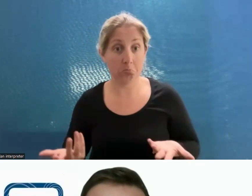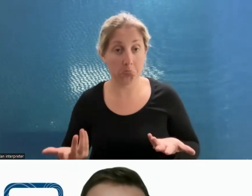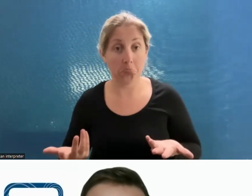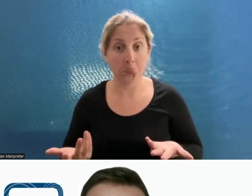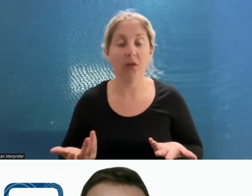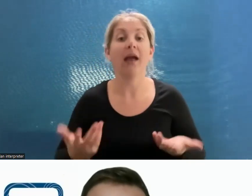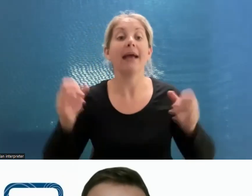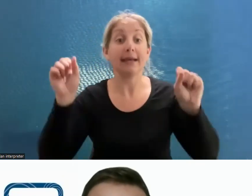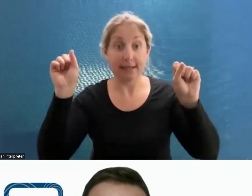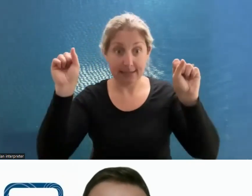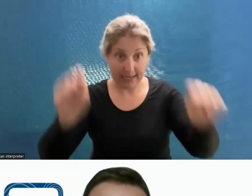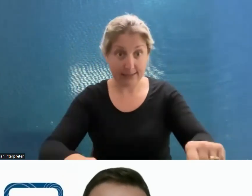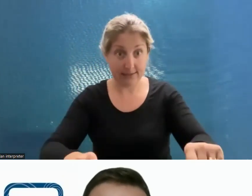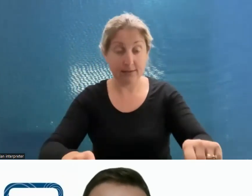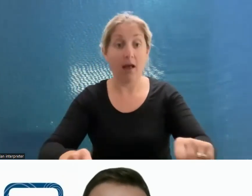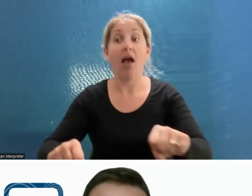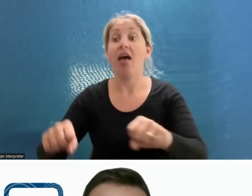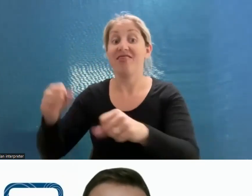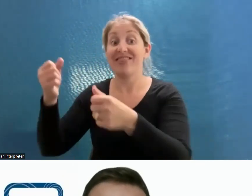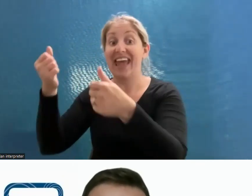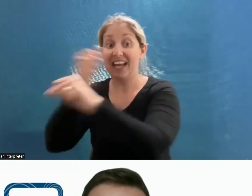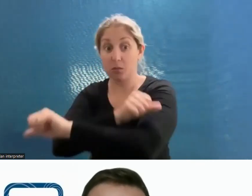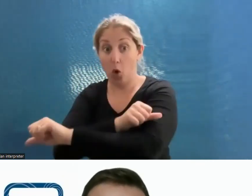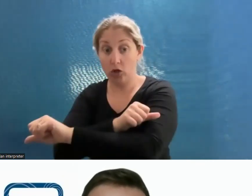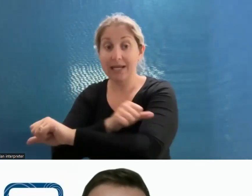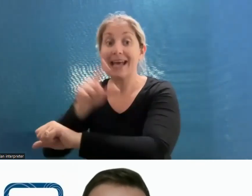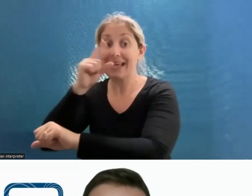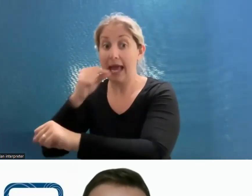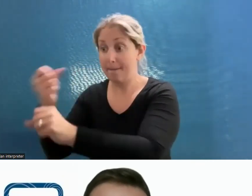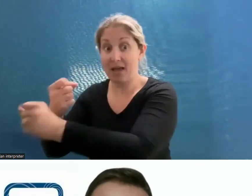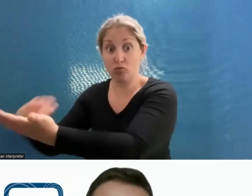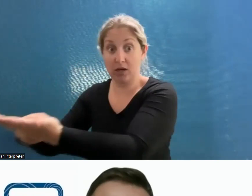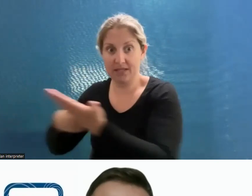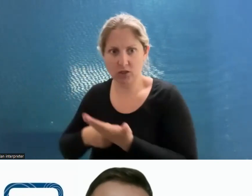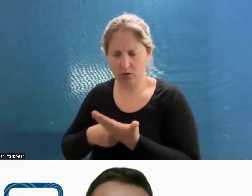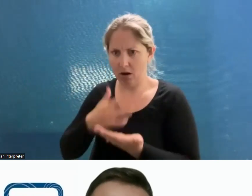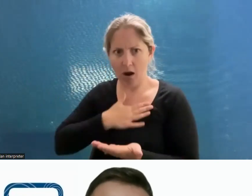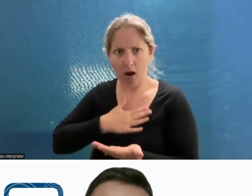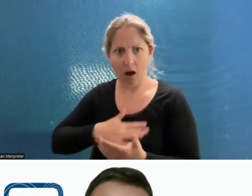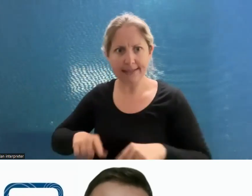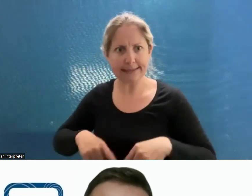The answer is yes, the expert can make a recommendation, different to what both sides are putting to the expert.